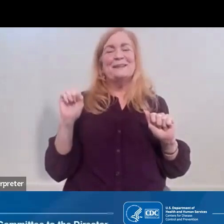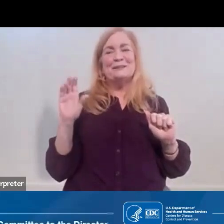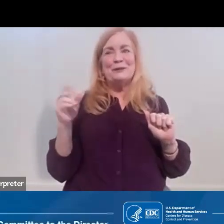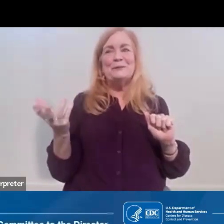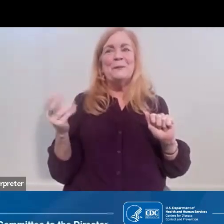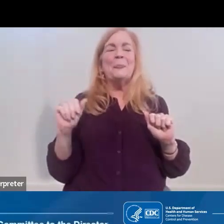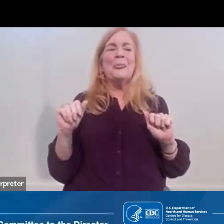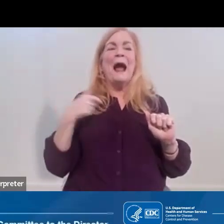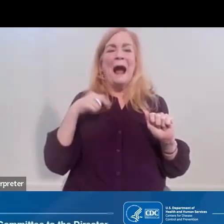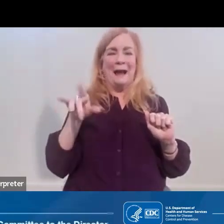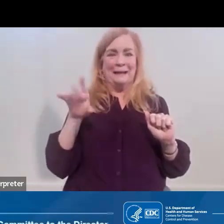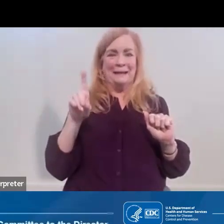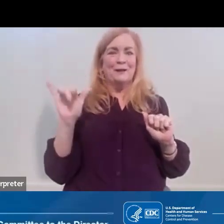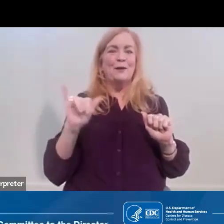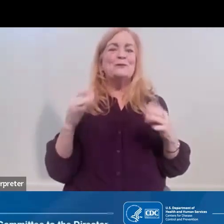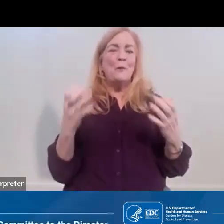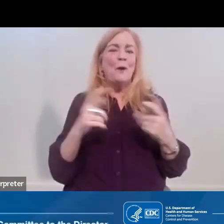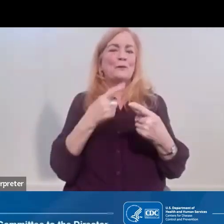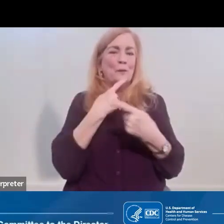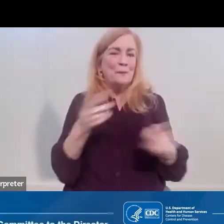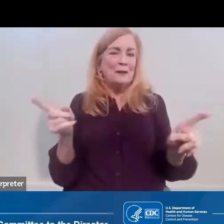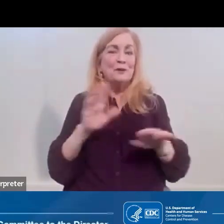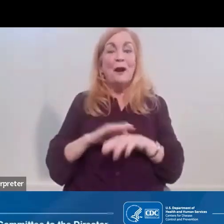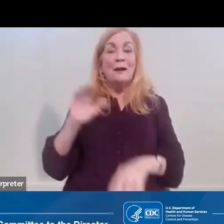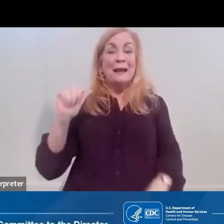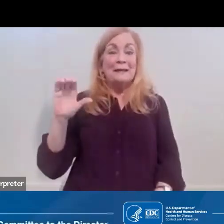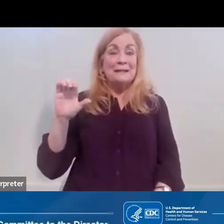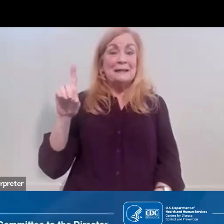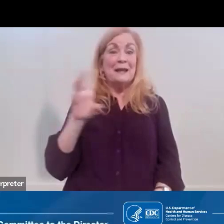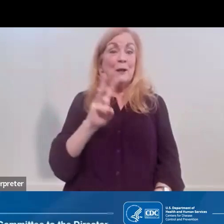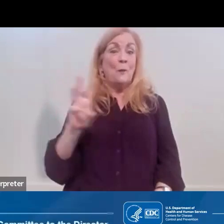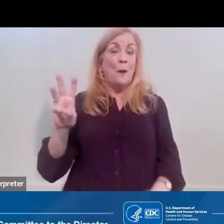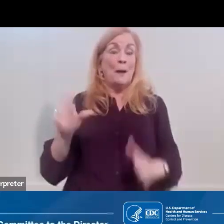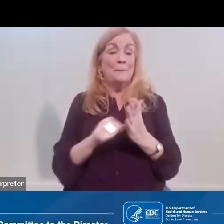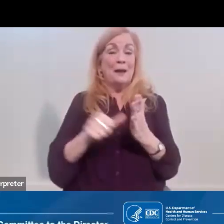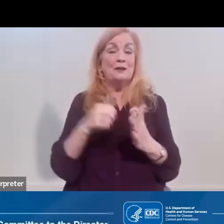And I did also just want to mention that on our ACD webpage, there is a spotlight on Dr. Adimora